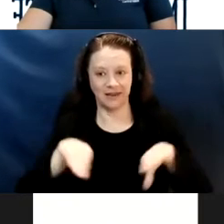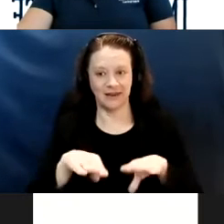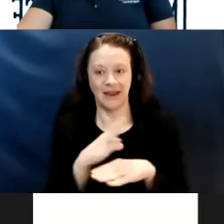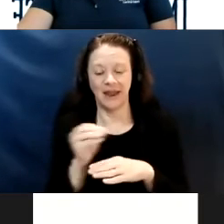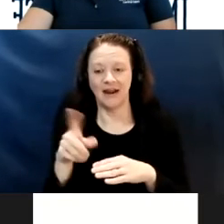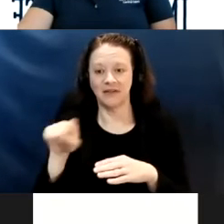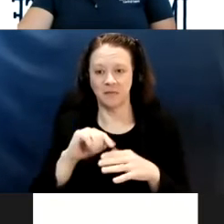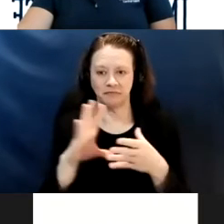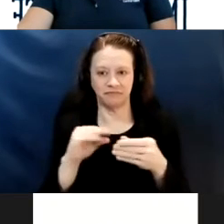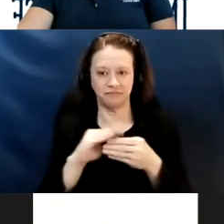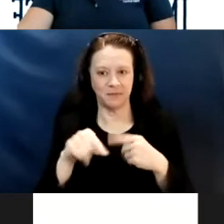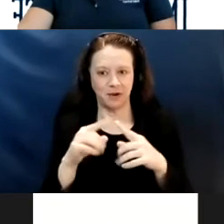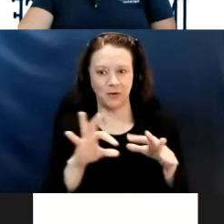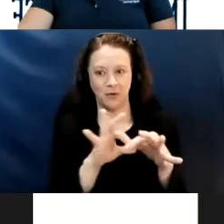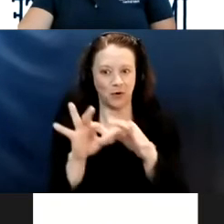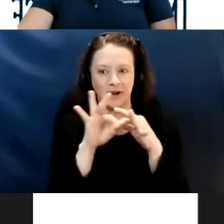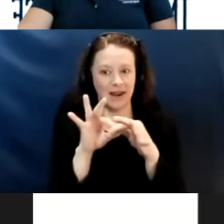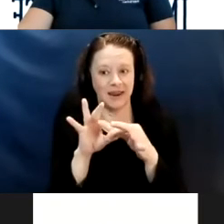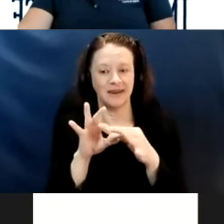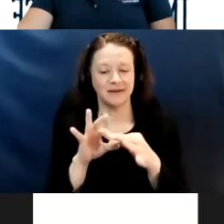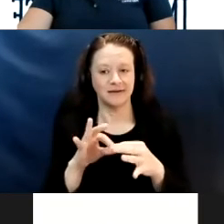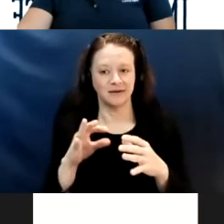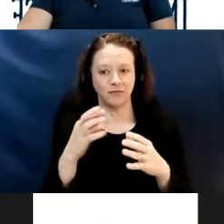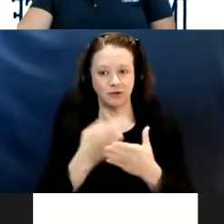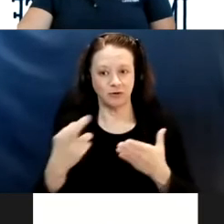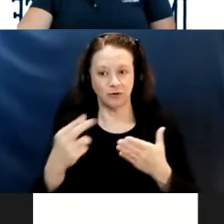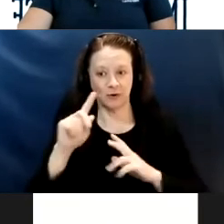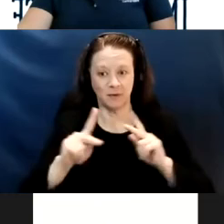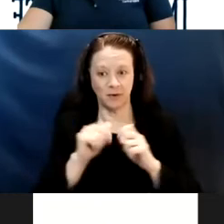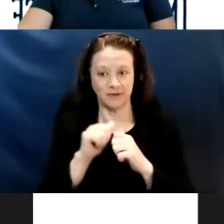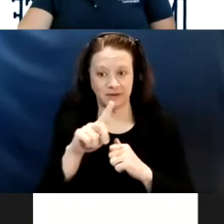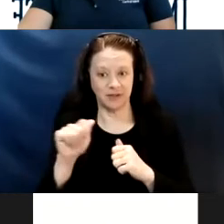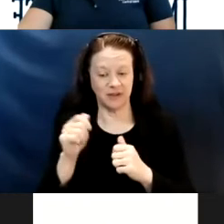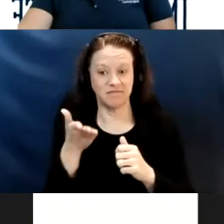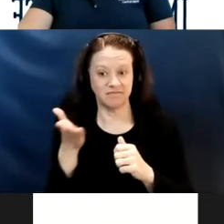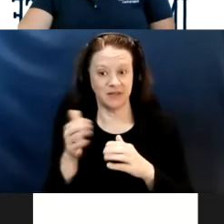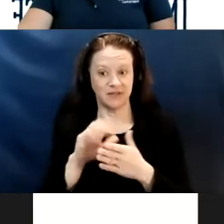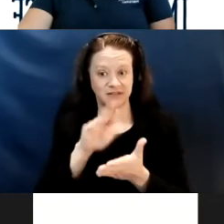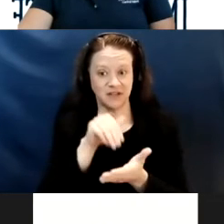I guess primarily down in the Central Valley where we really need this work.